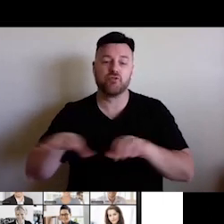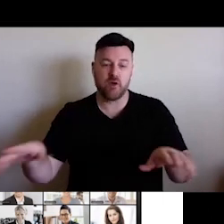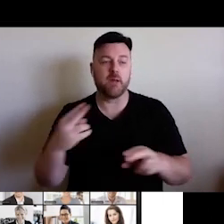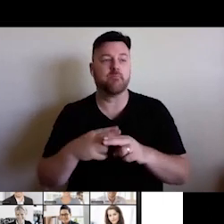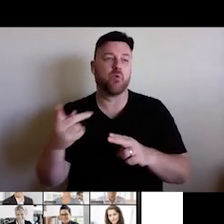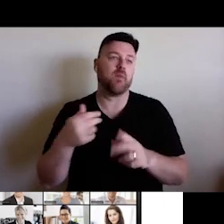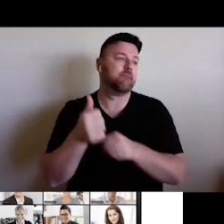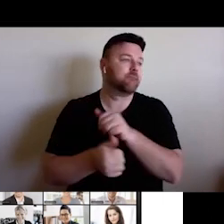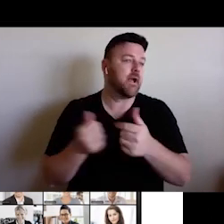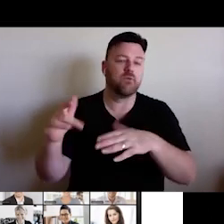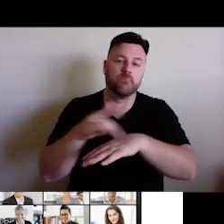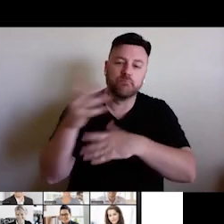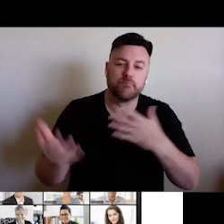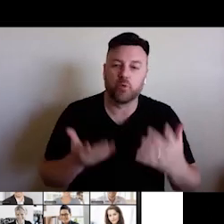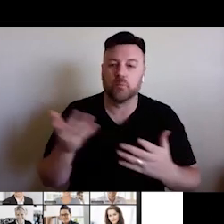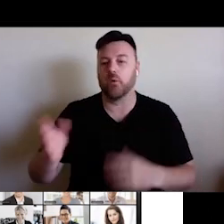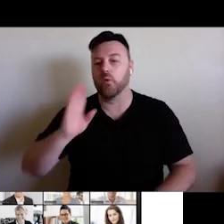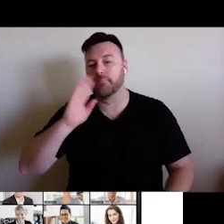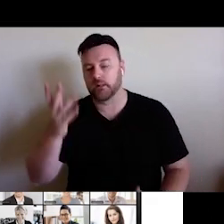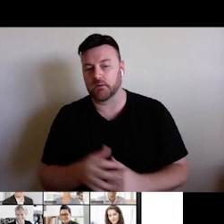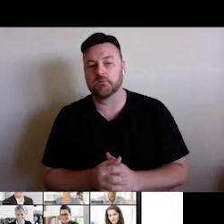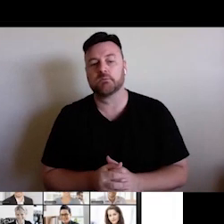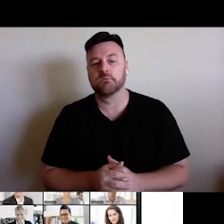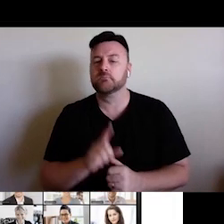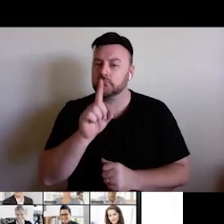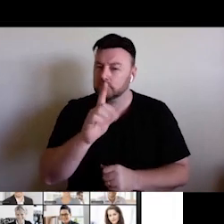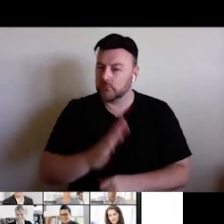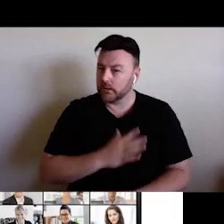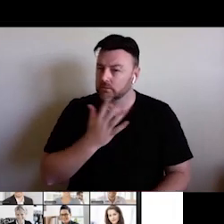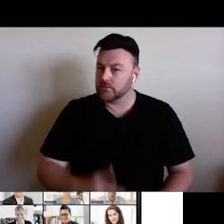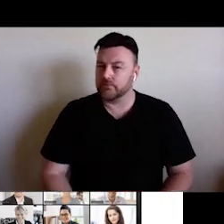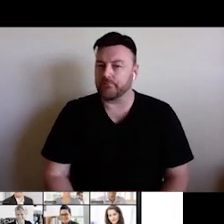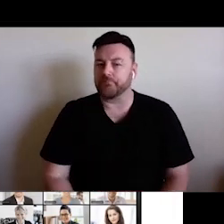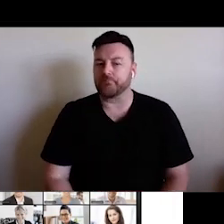say this comes from Vimeo - 87% would prefer to watch online if it